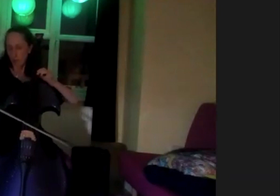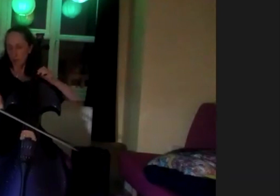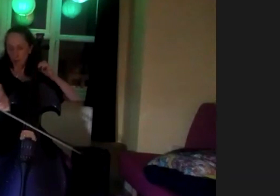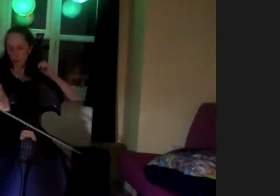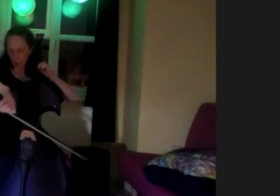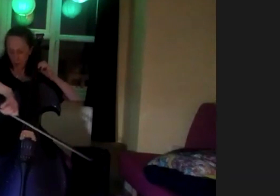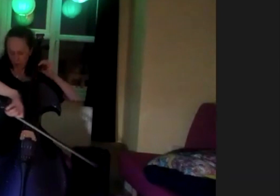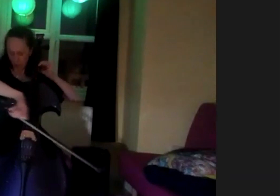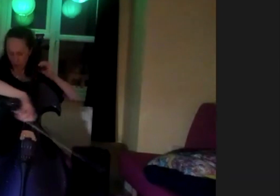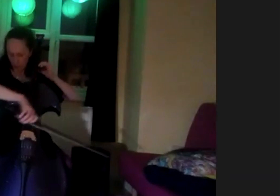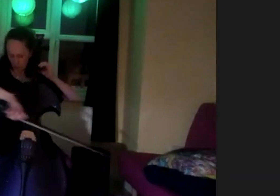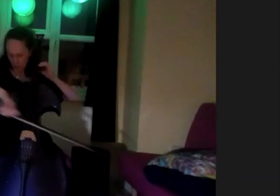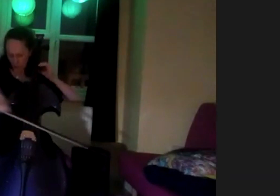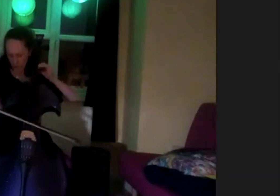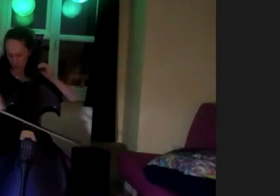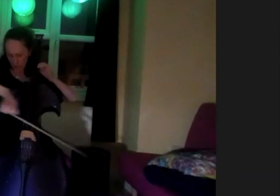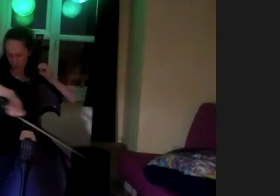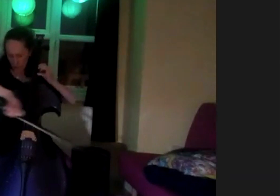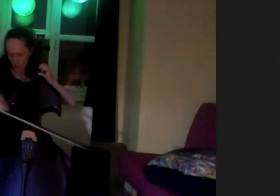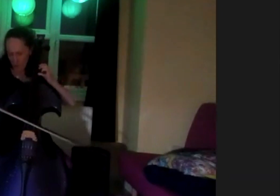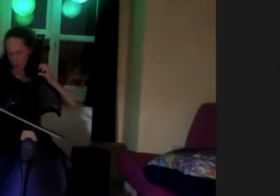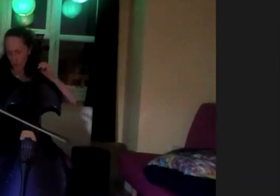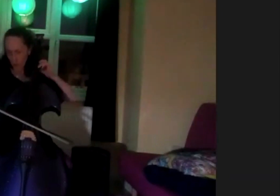Okay.